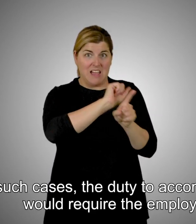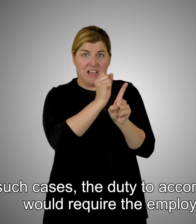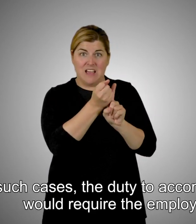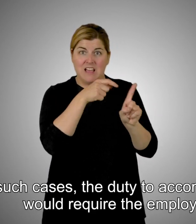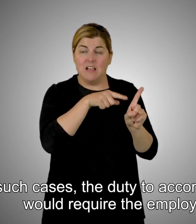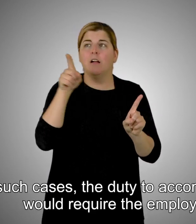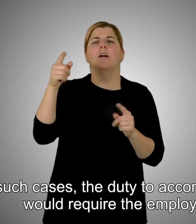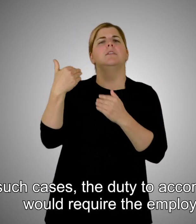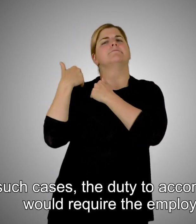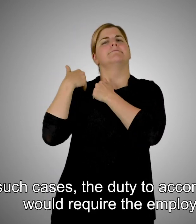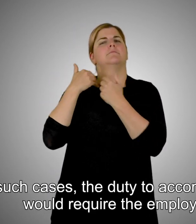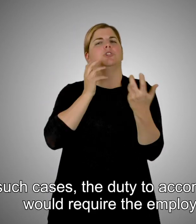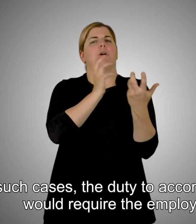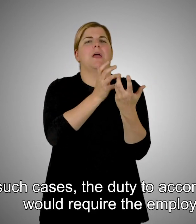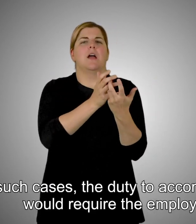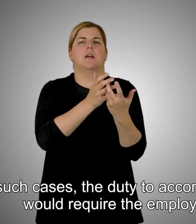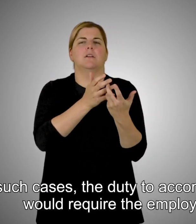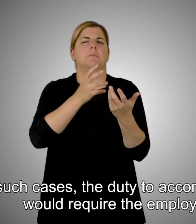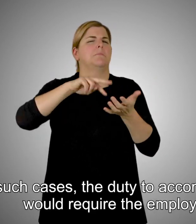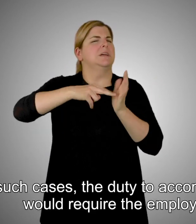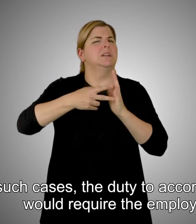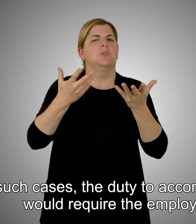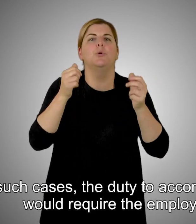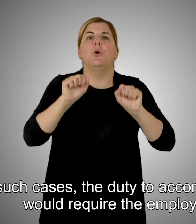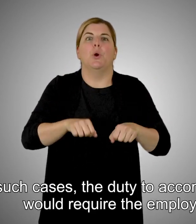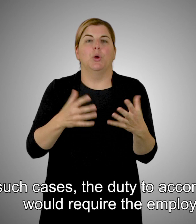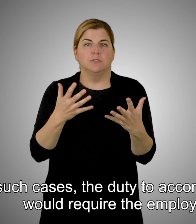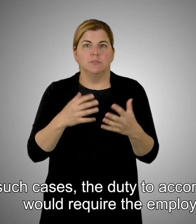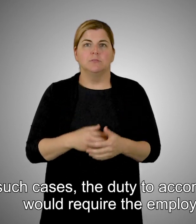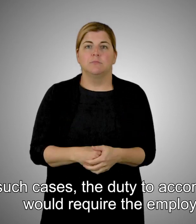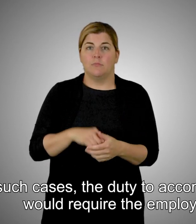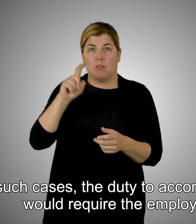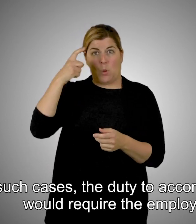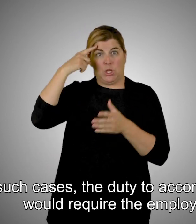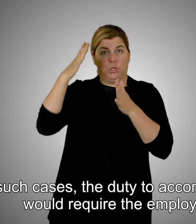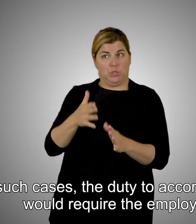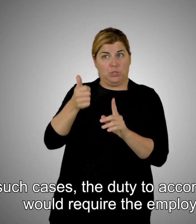In such cases, the duty to accommodate would require the employer